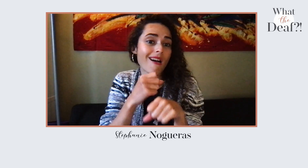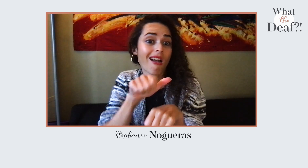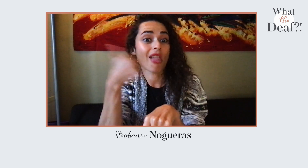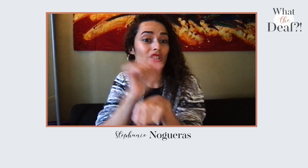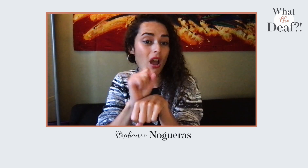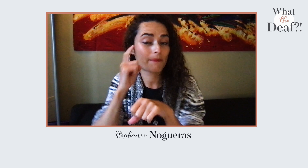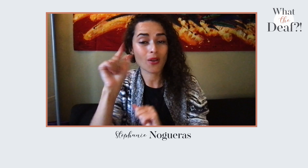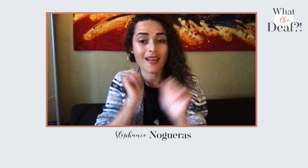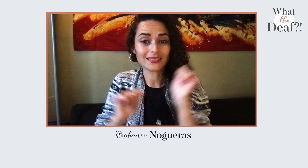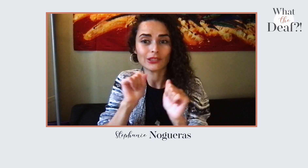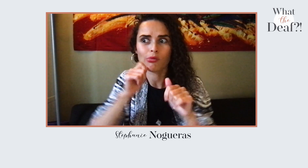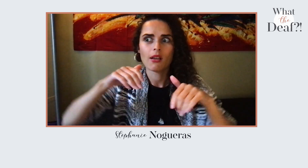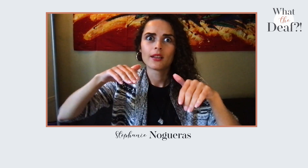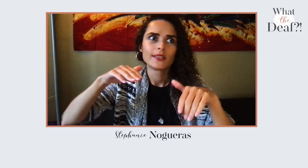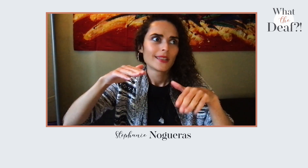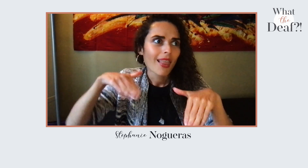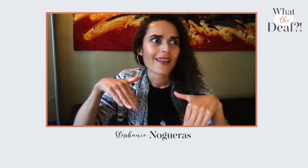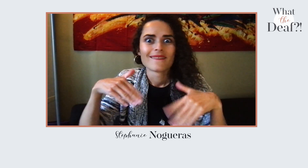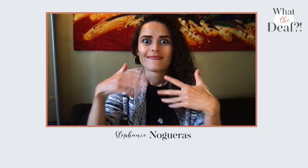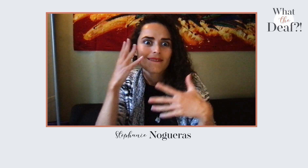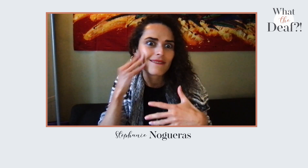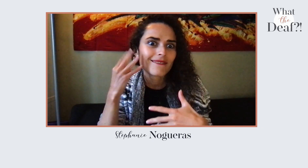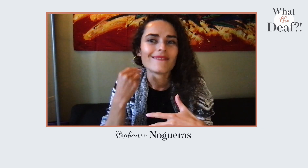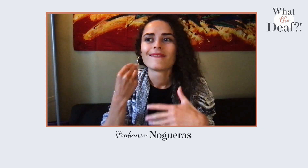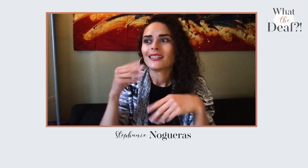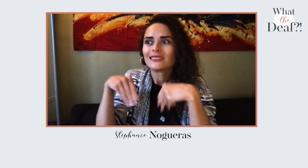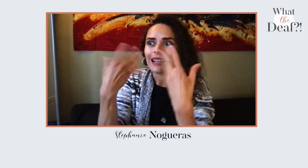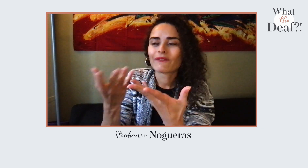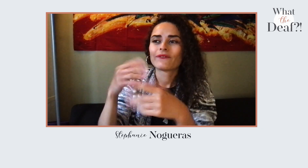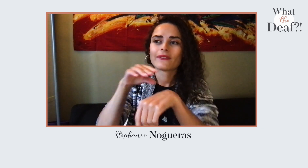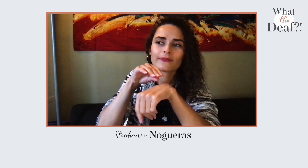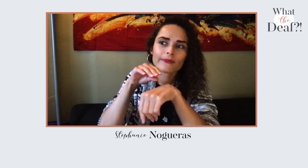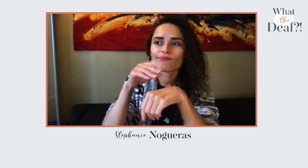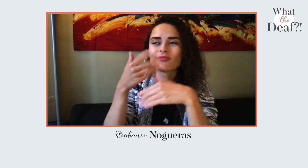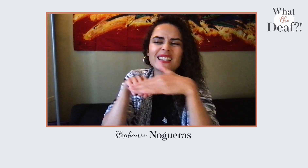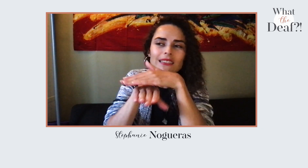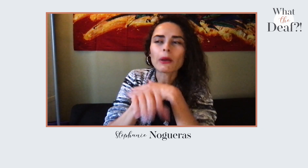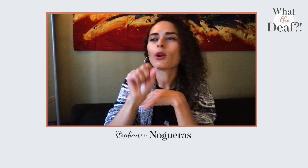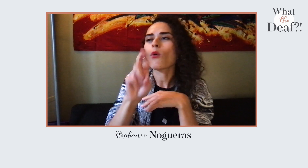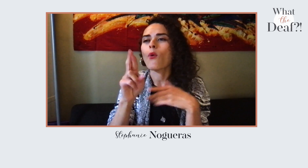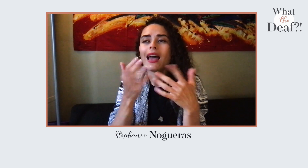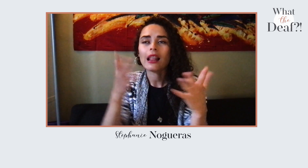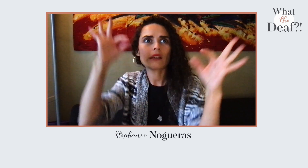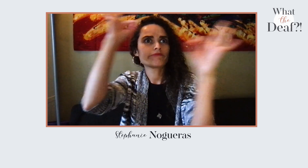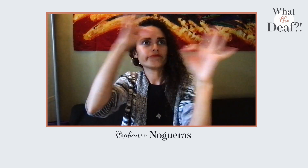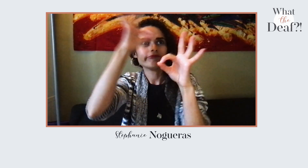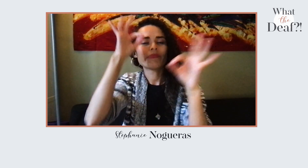In comparison to other jobs that I've had with like a hearing cast, a hearing crew, and they don't know really how to provide access